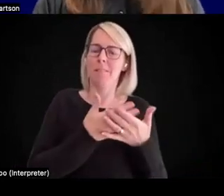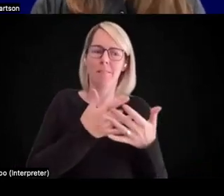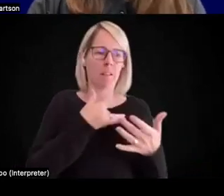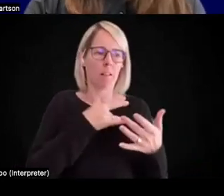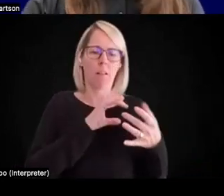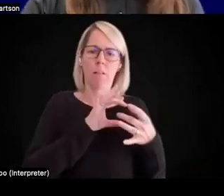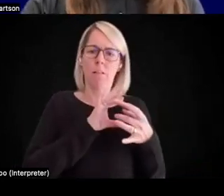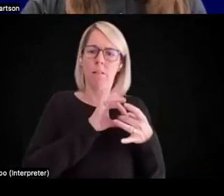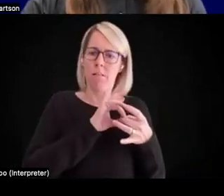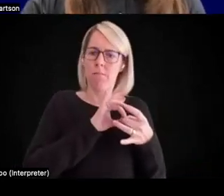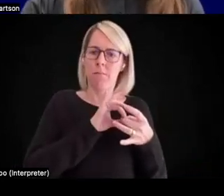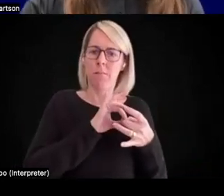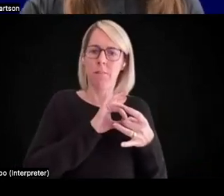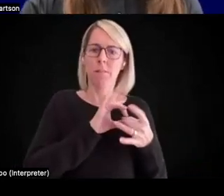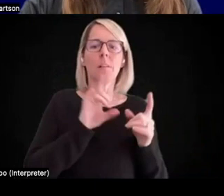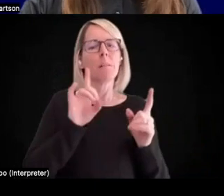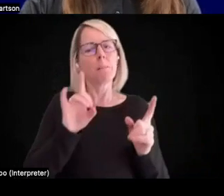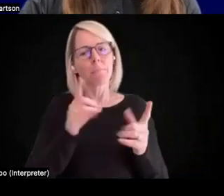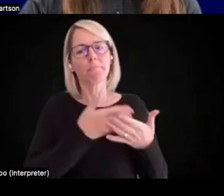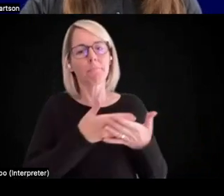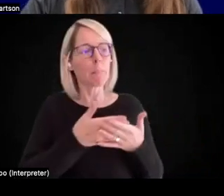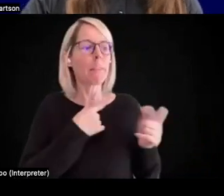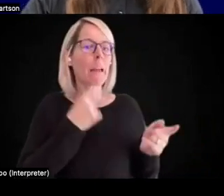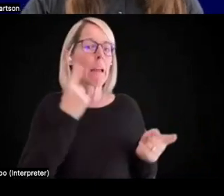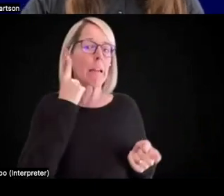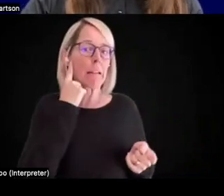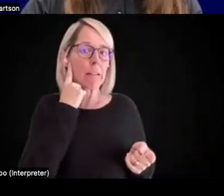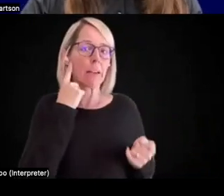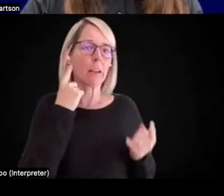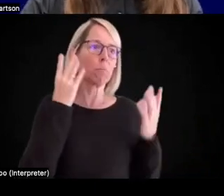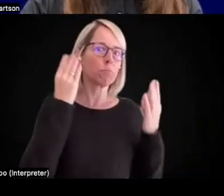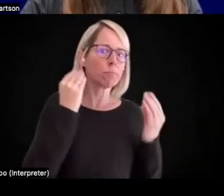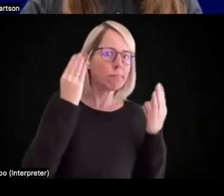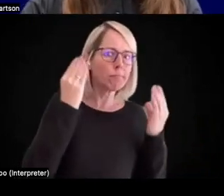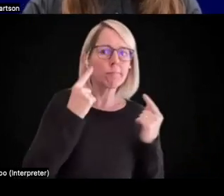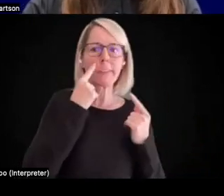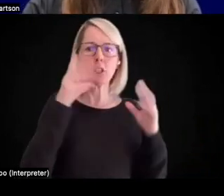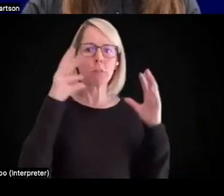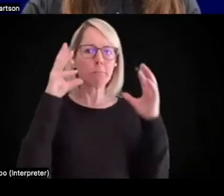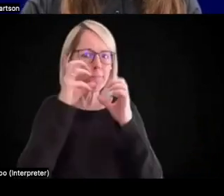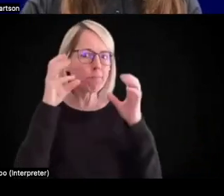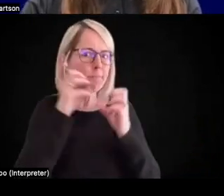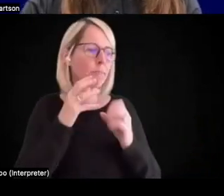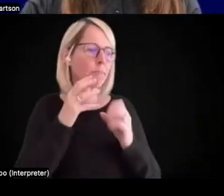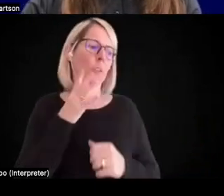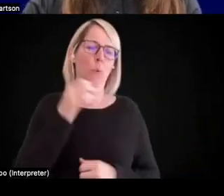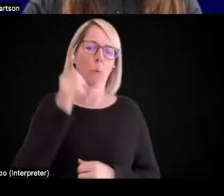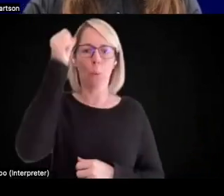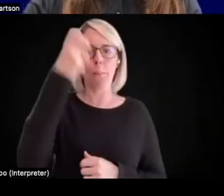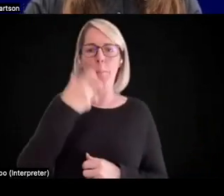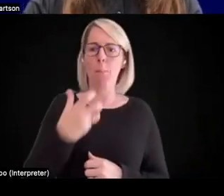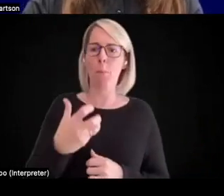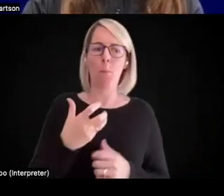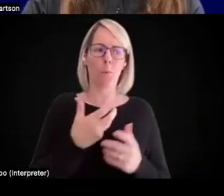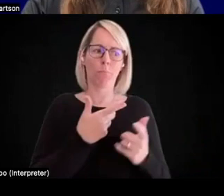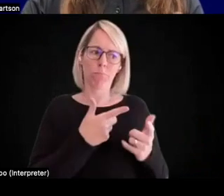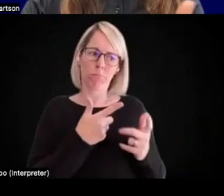more about the baby's vision and hearing to know whether they could perceive that and how well.